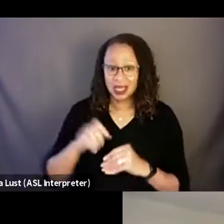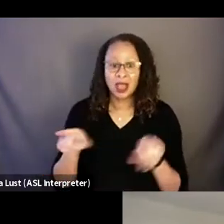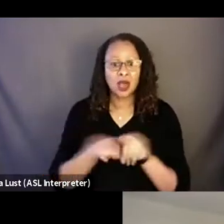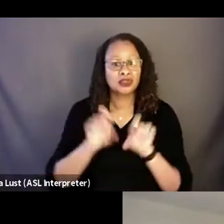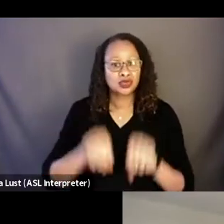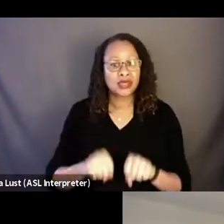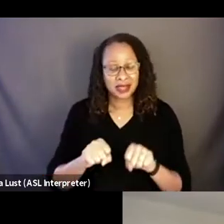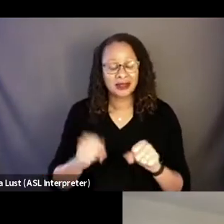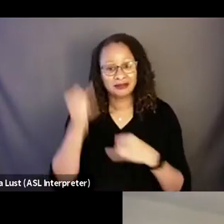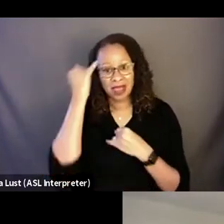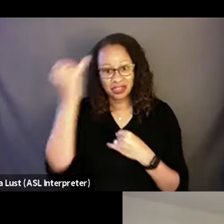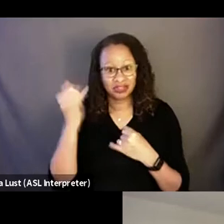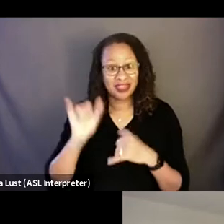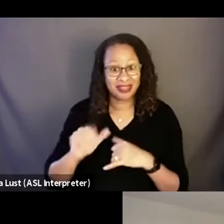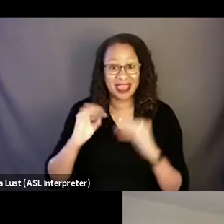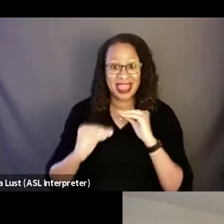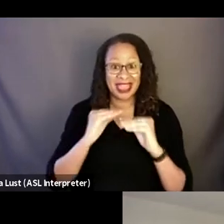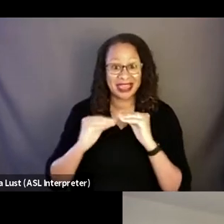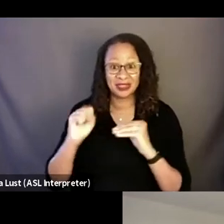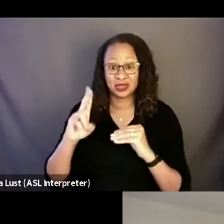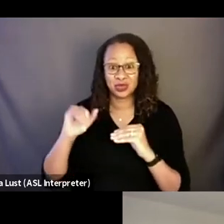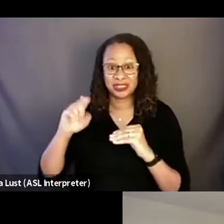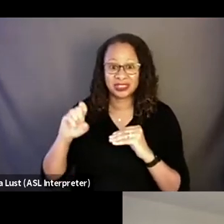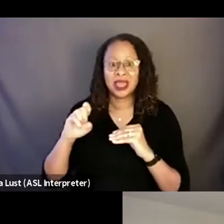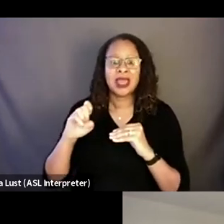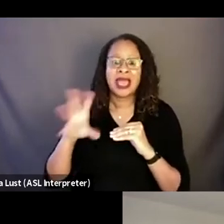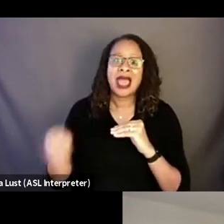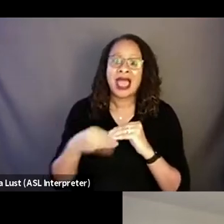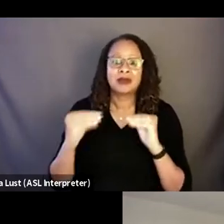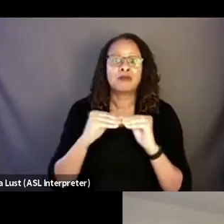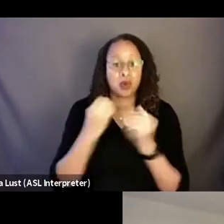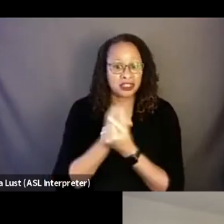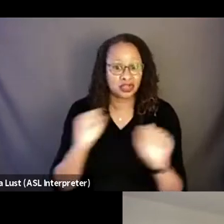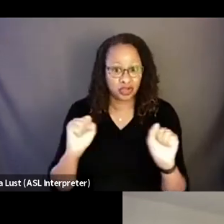as encumbered by security protocols, as anything else we were doing.